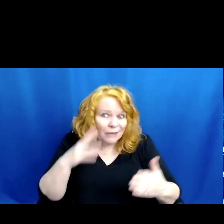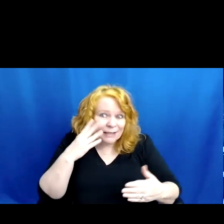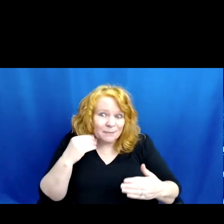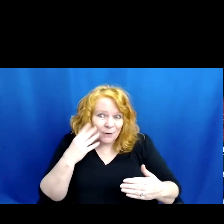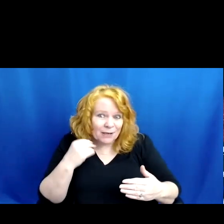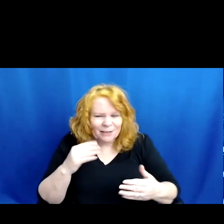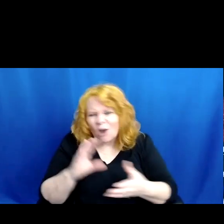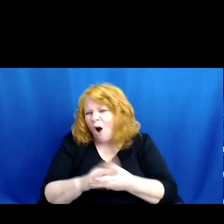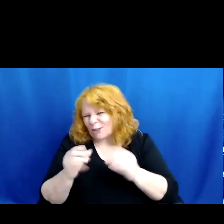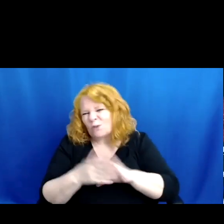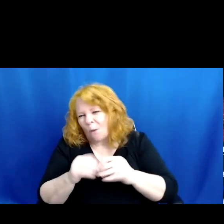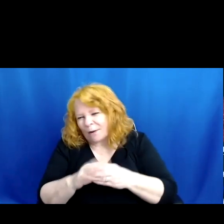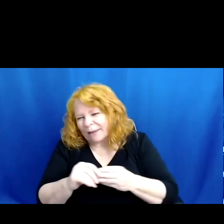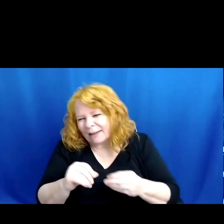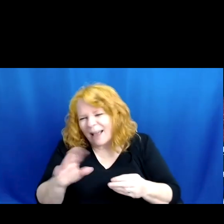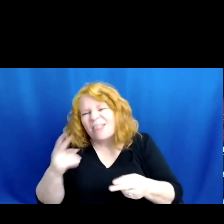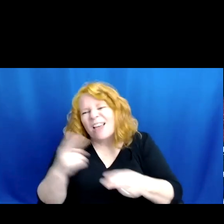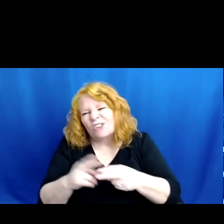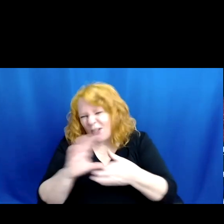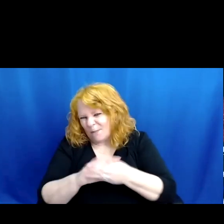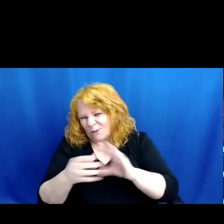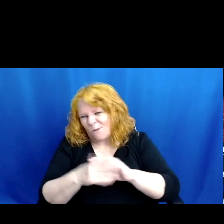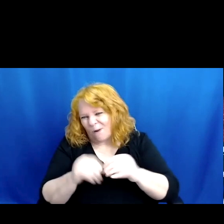or let’s call them story experiences.